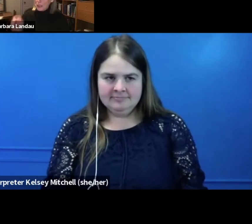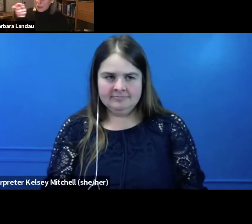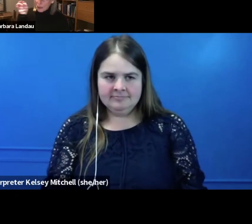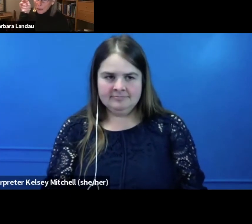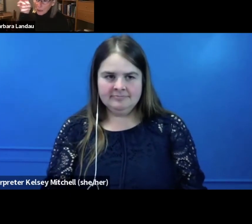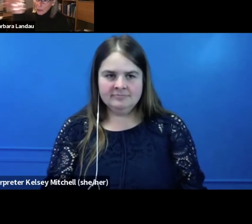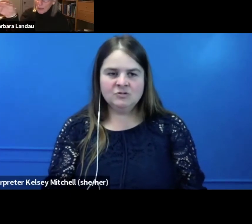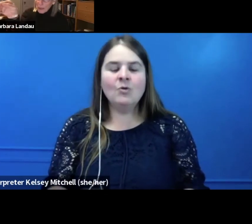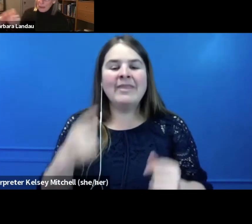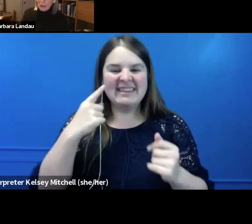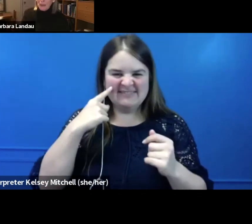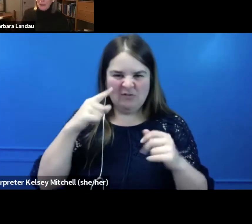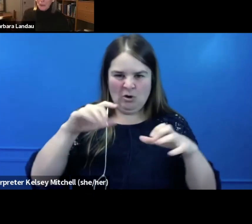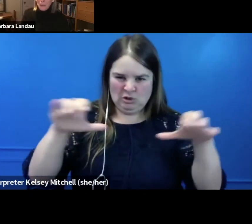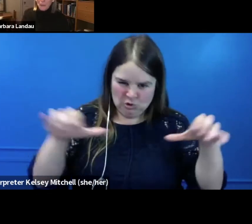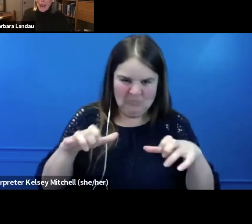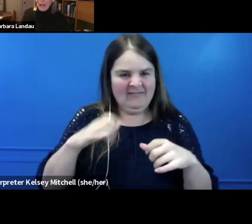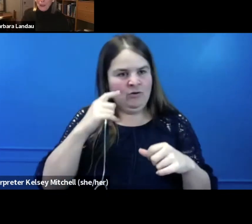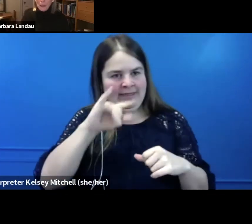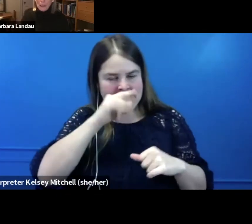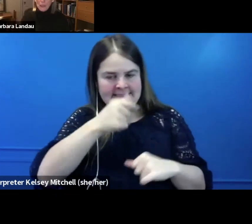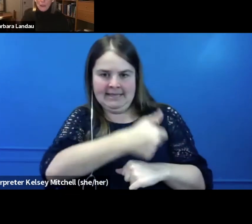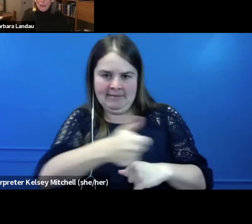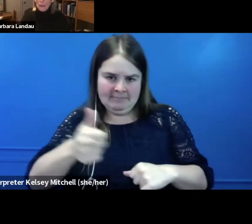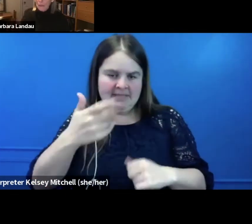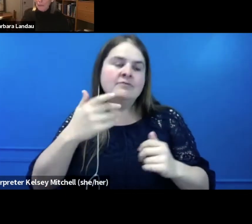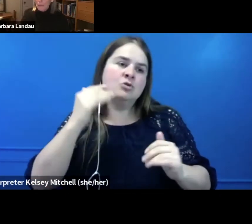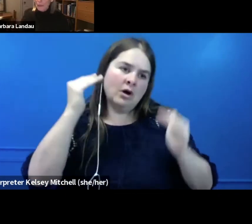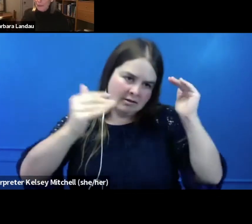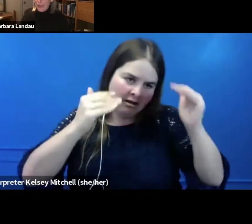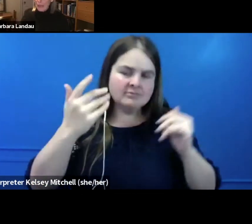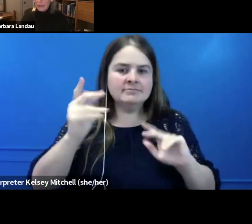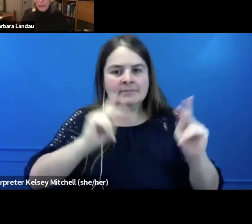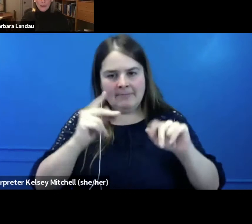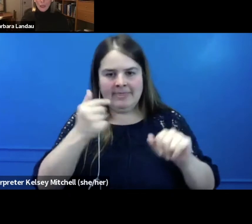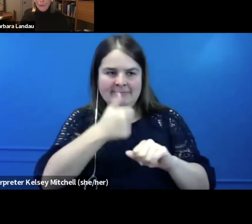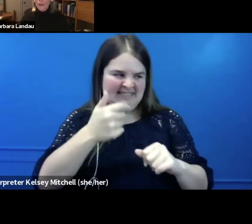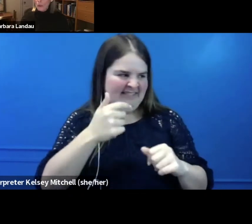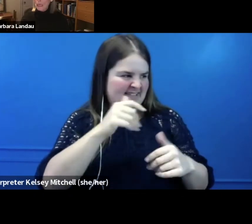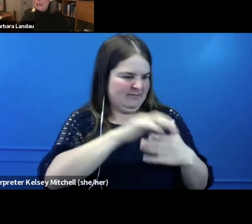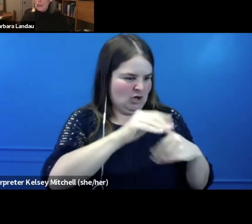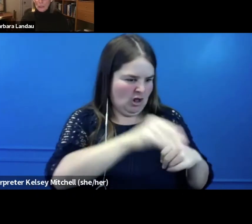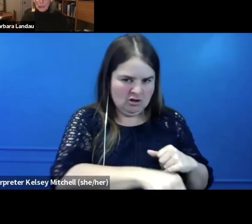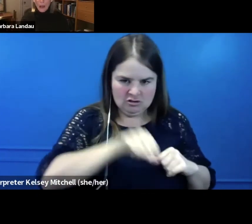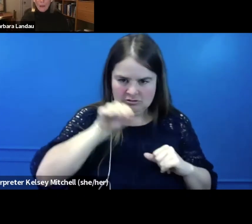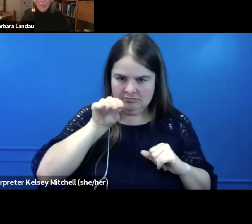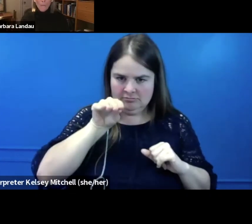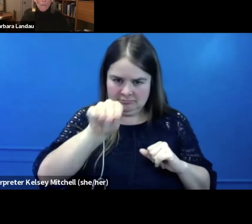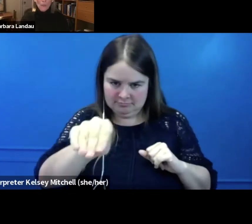the the uh the angle at which the the